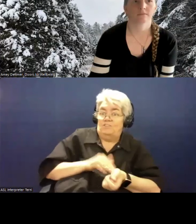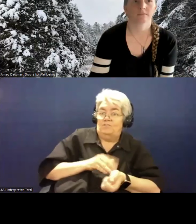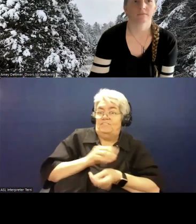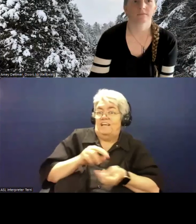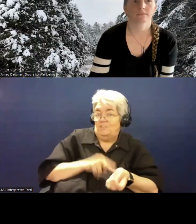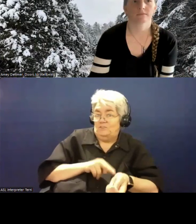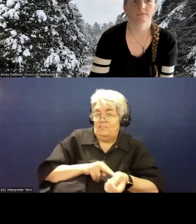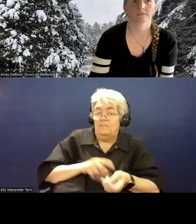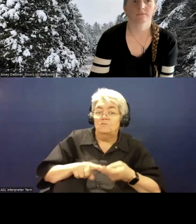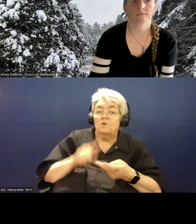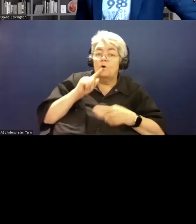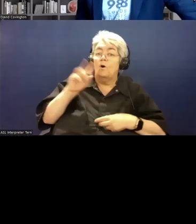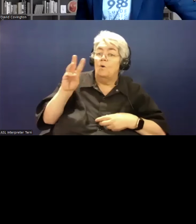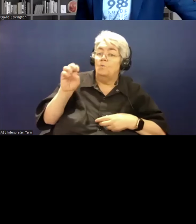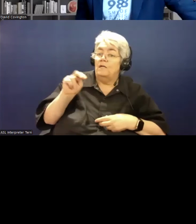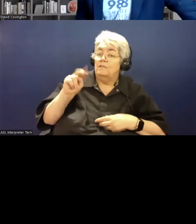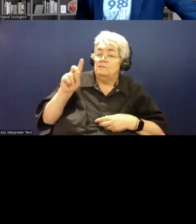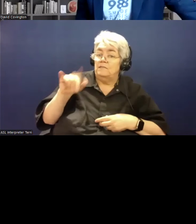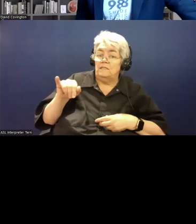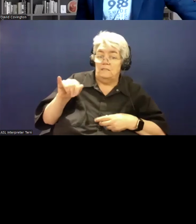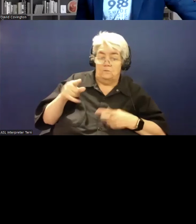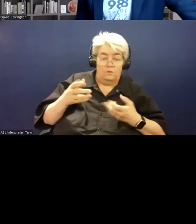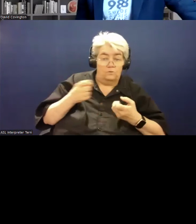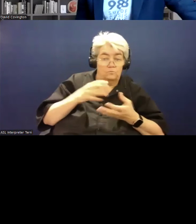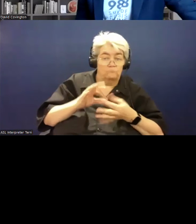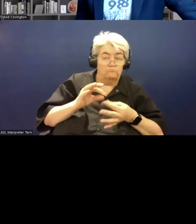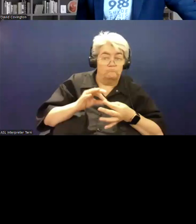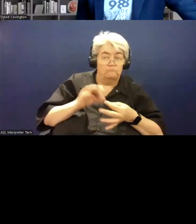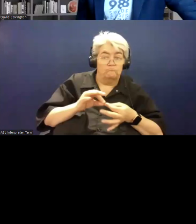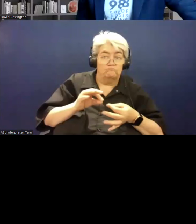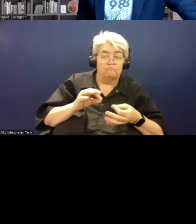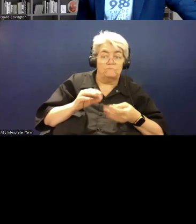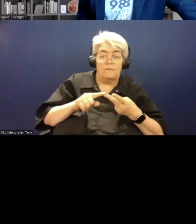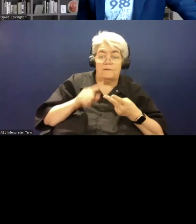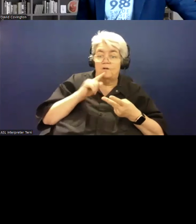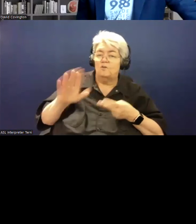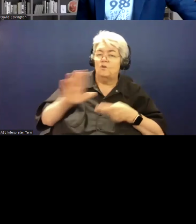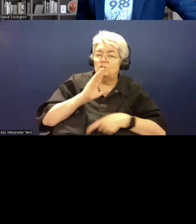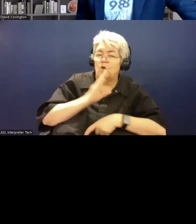YOU WANT TO SAY A QUICK WORD ON YOUR DAUGHTER AND HOW THEY